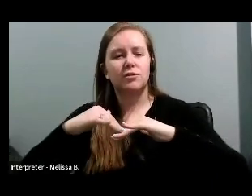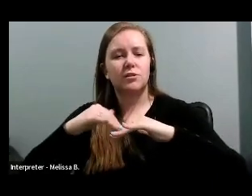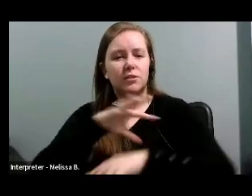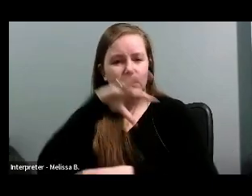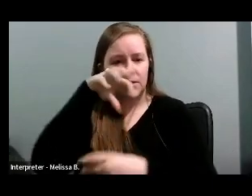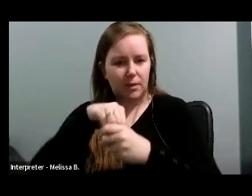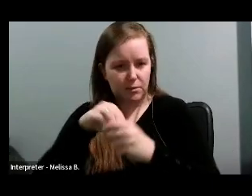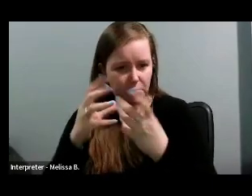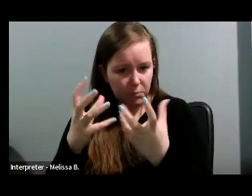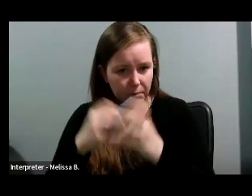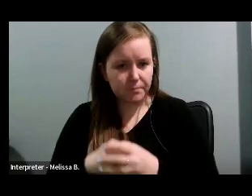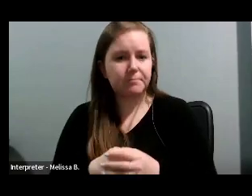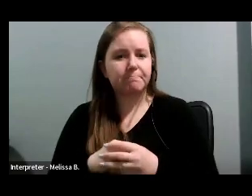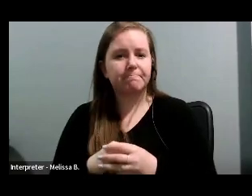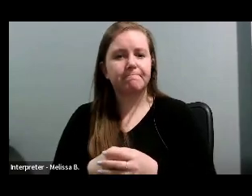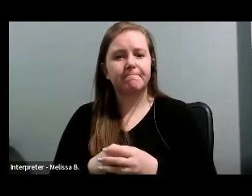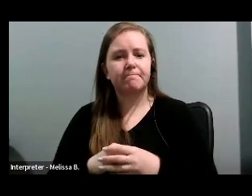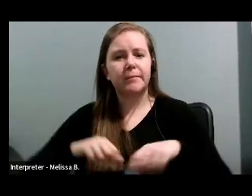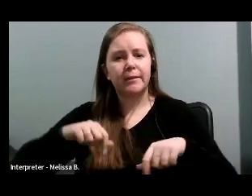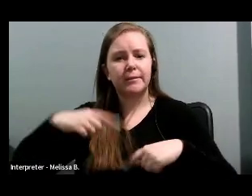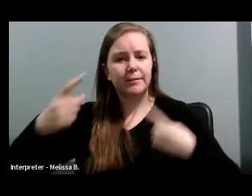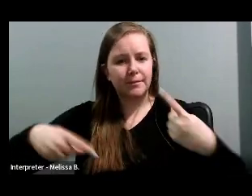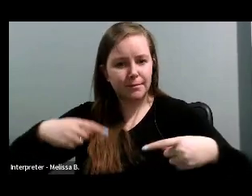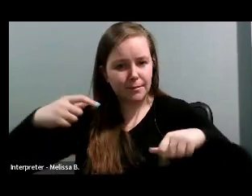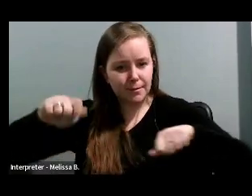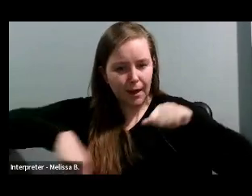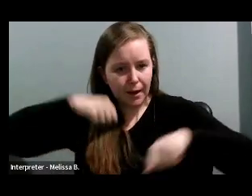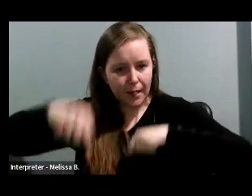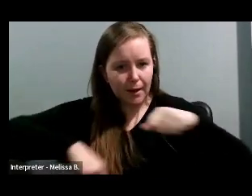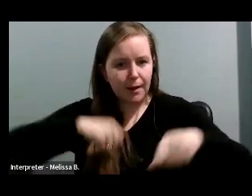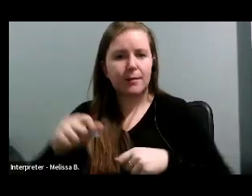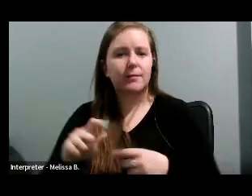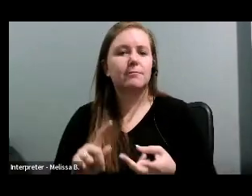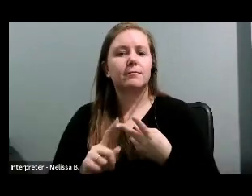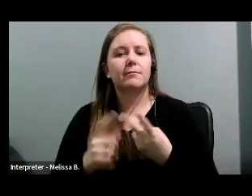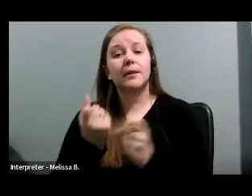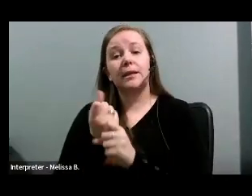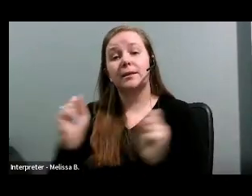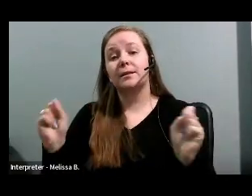Shannon Spencer (she/her): Some things like cycling, Safe Street Advocacy and want to learn more.